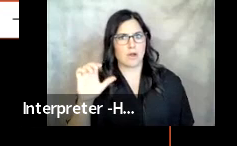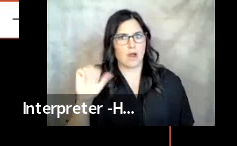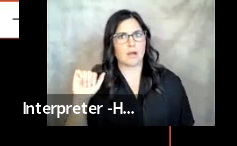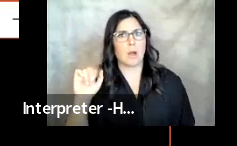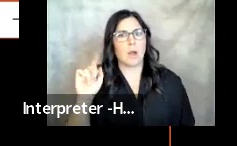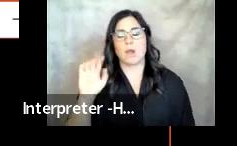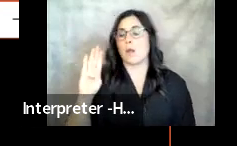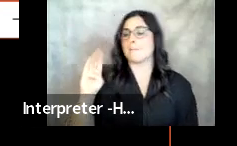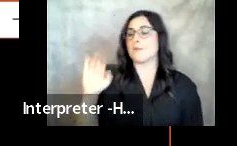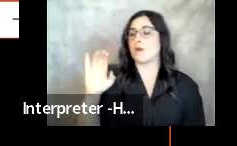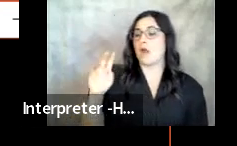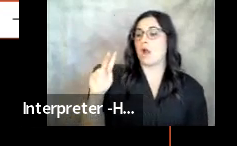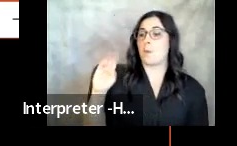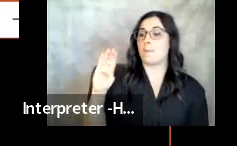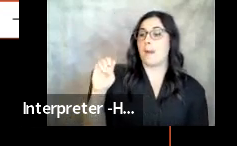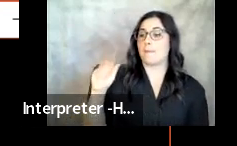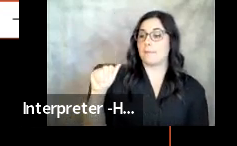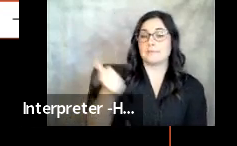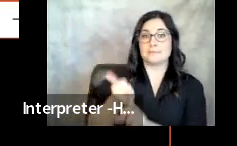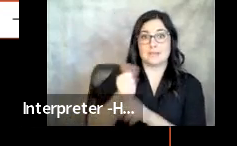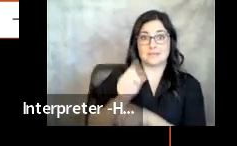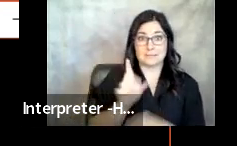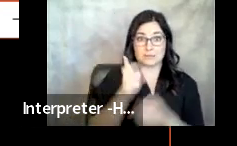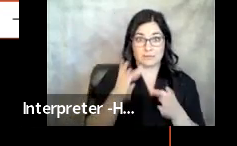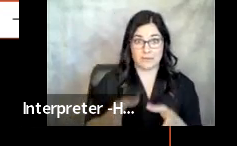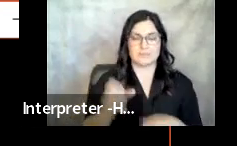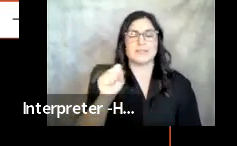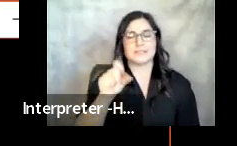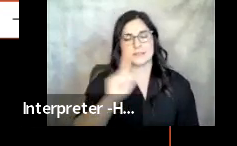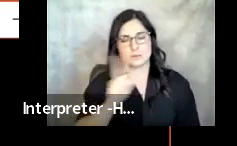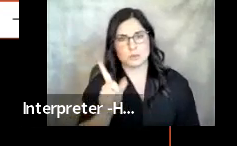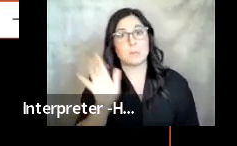Well, yes, that's true. But back. In the late 19th. Century.